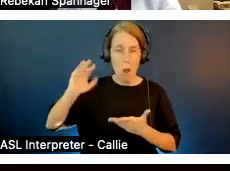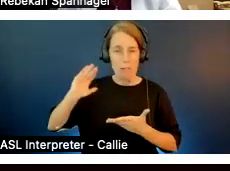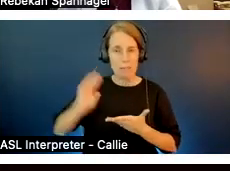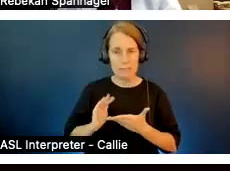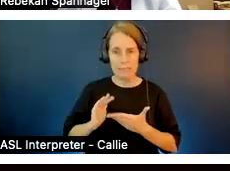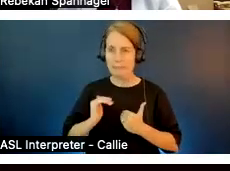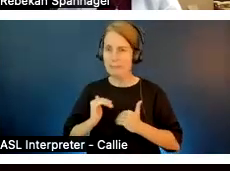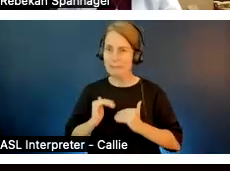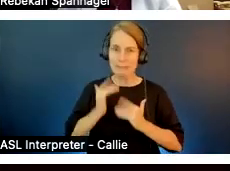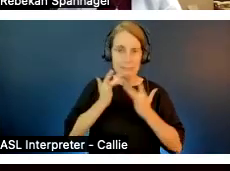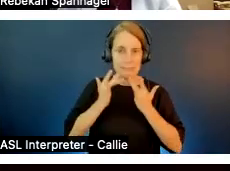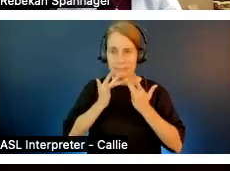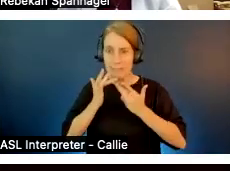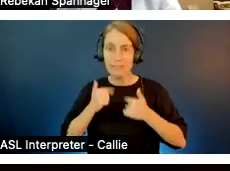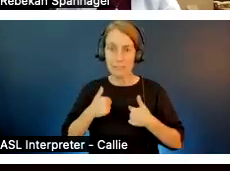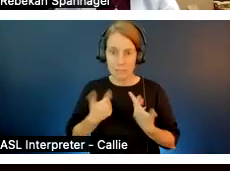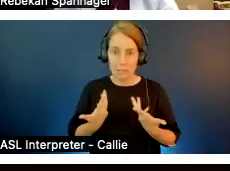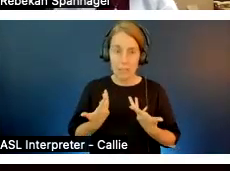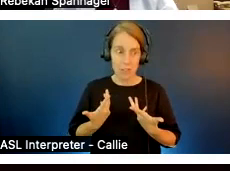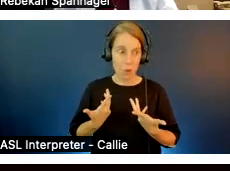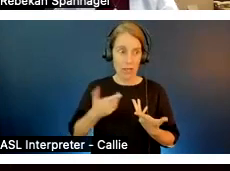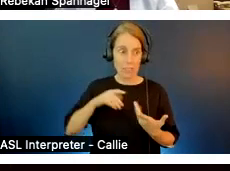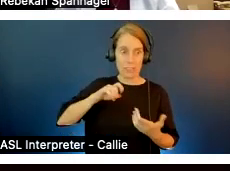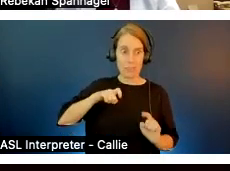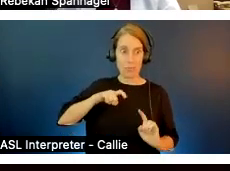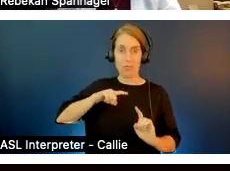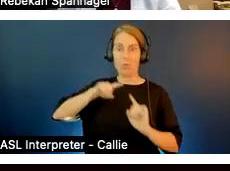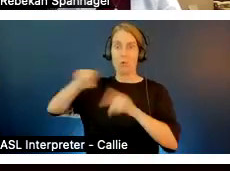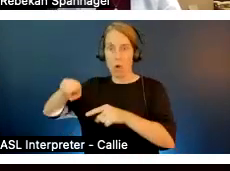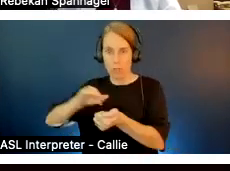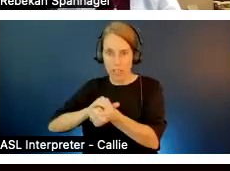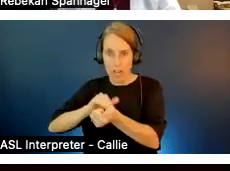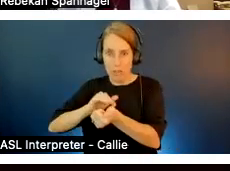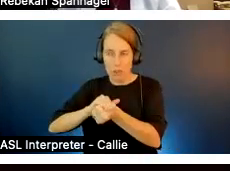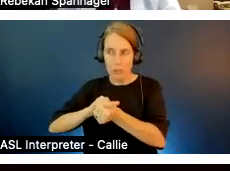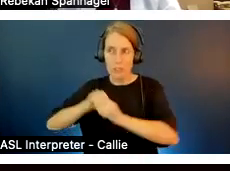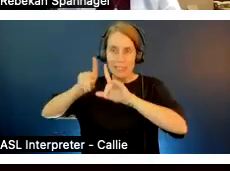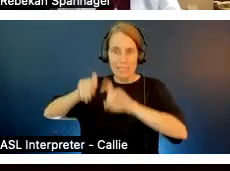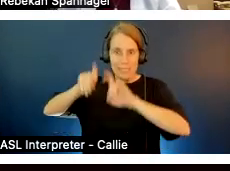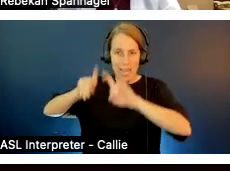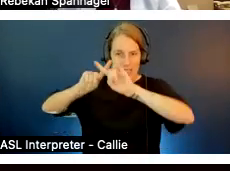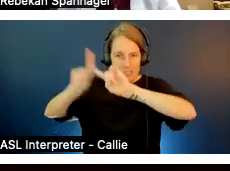evaluations about mobility and the strengths and weaknesses that i may have and do i need do i need